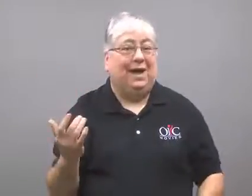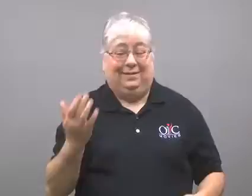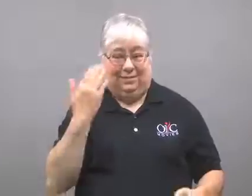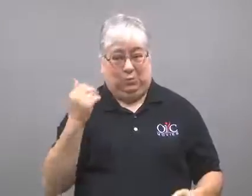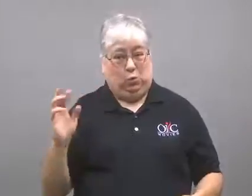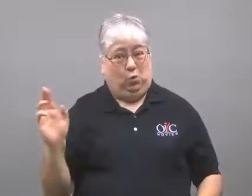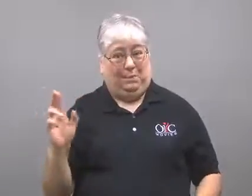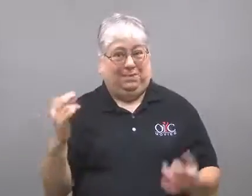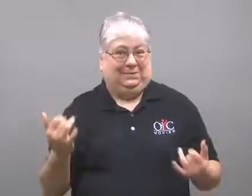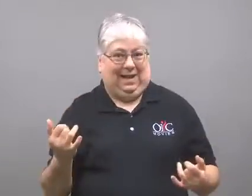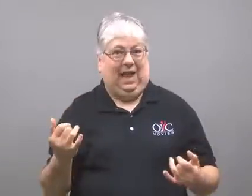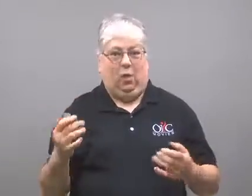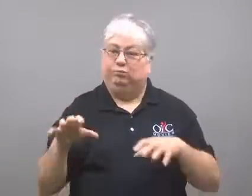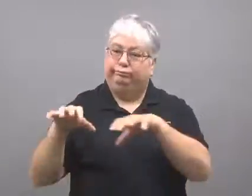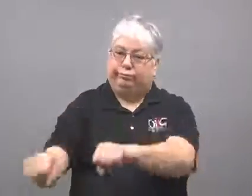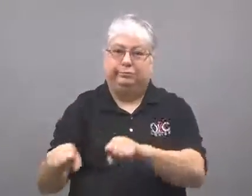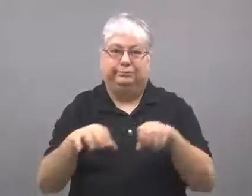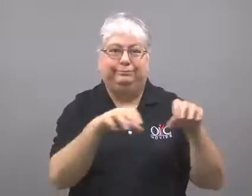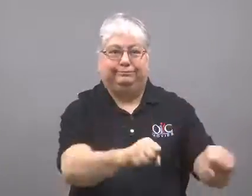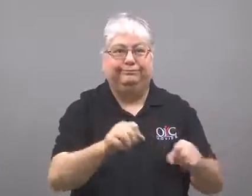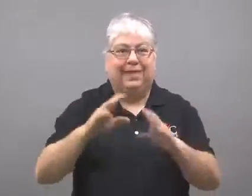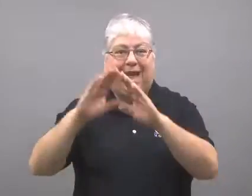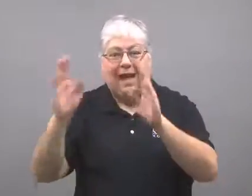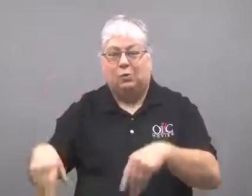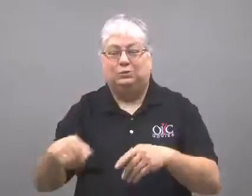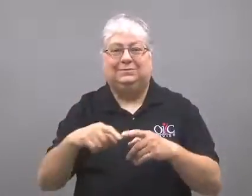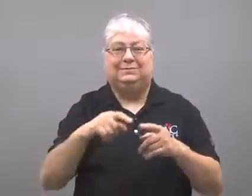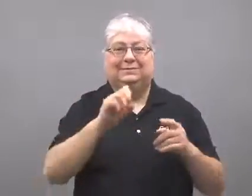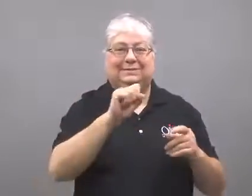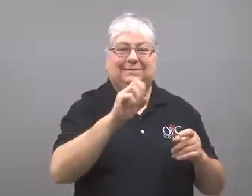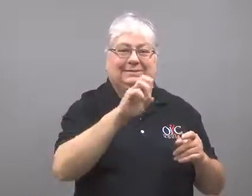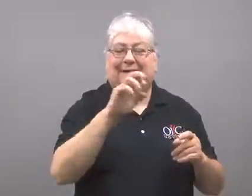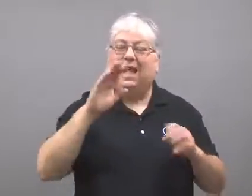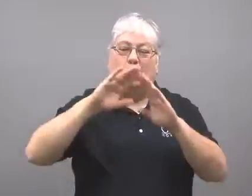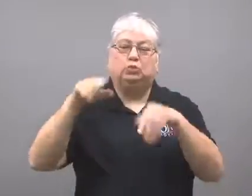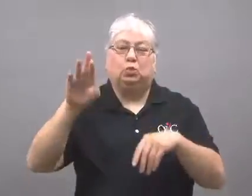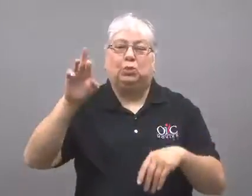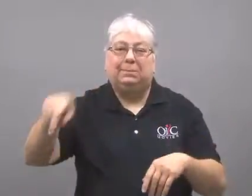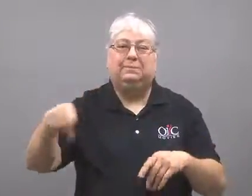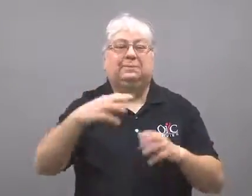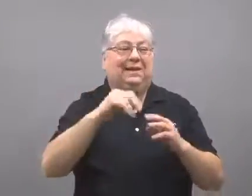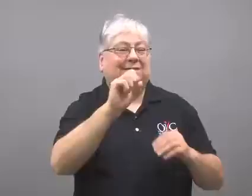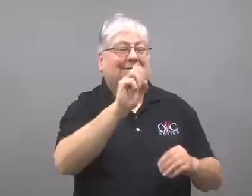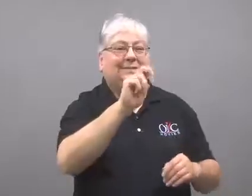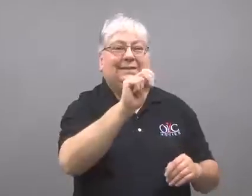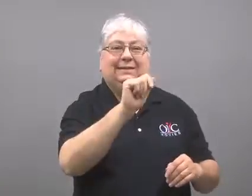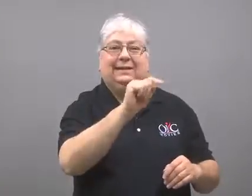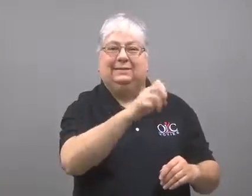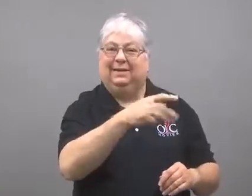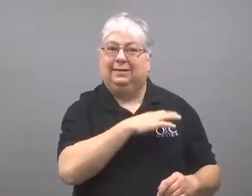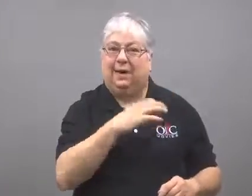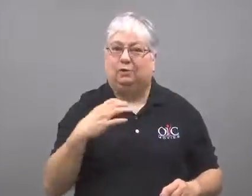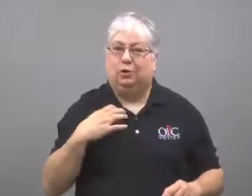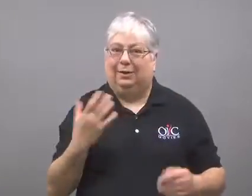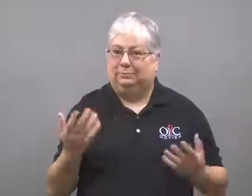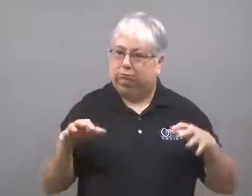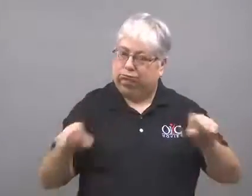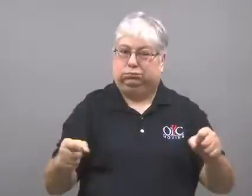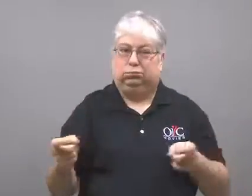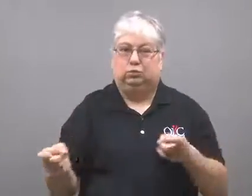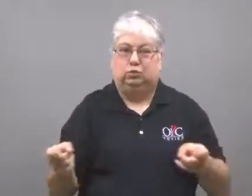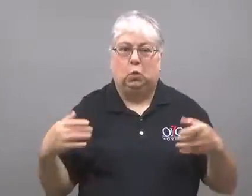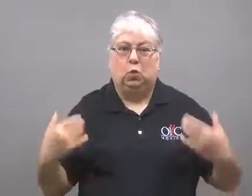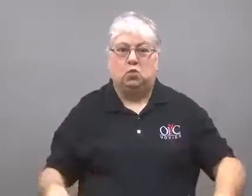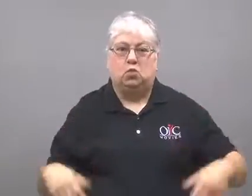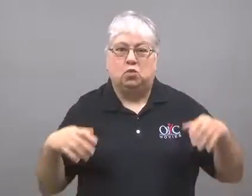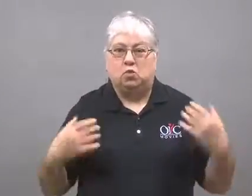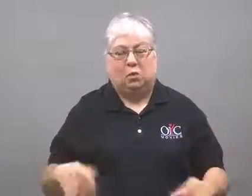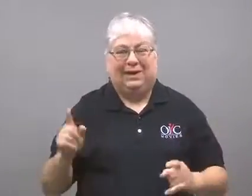Republicans already control the House and the Senate.